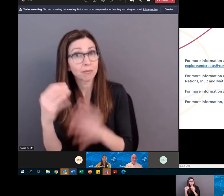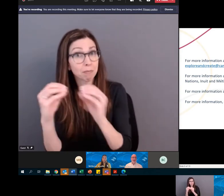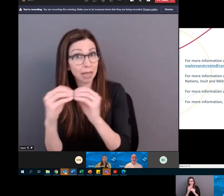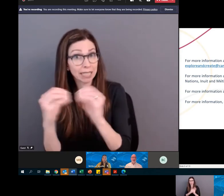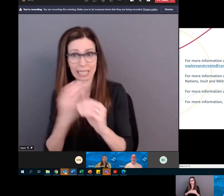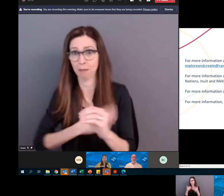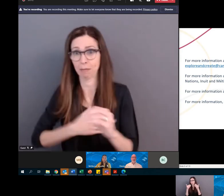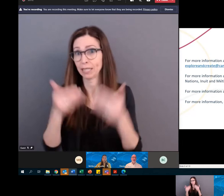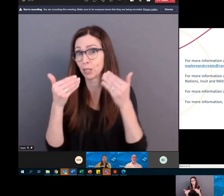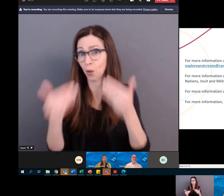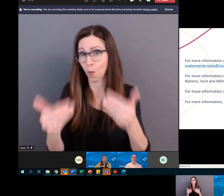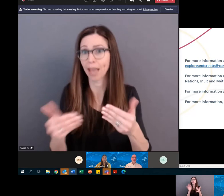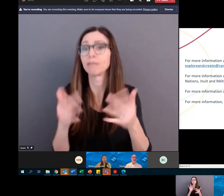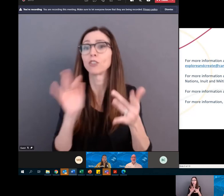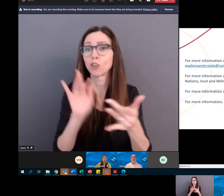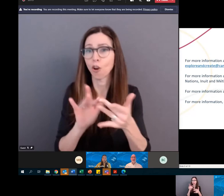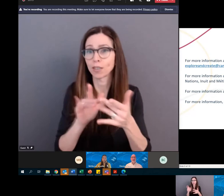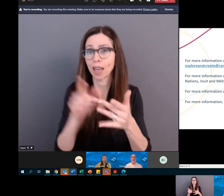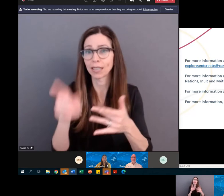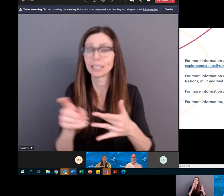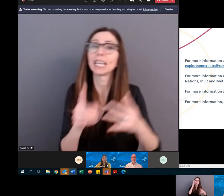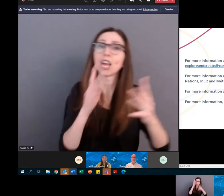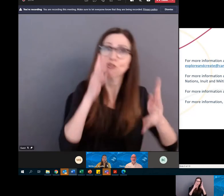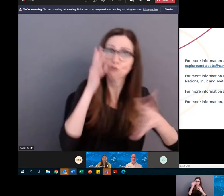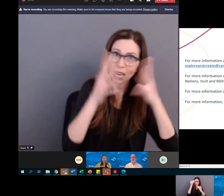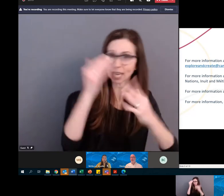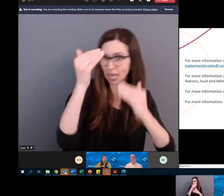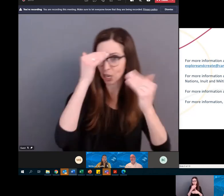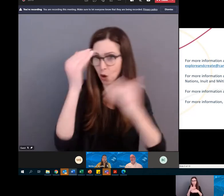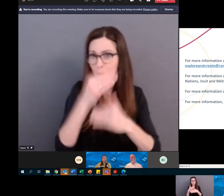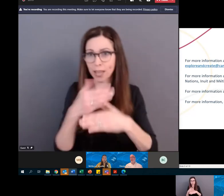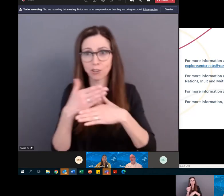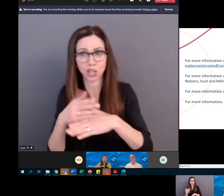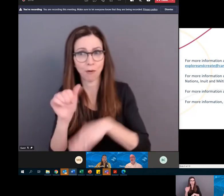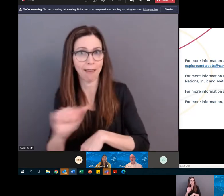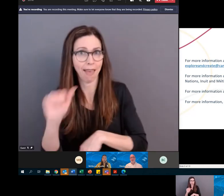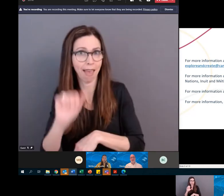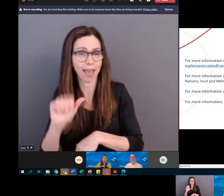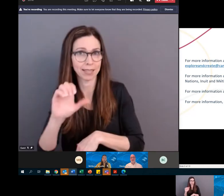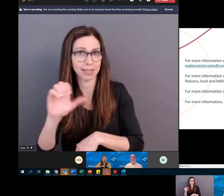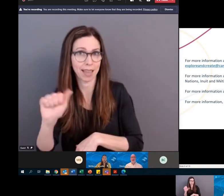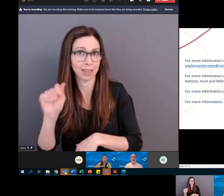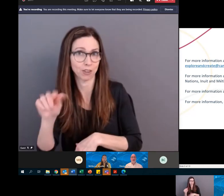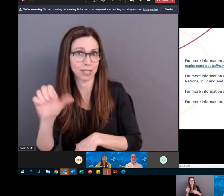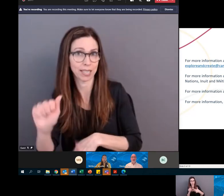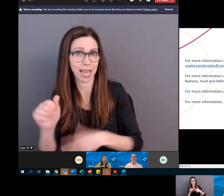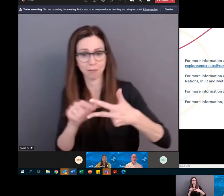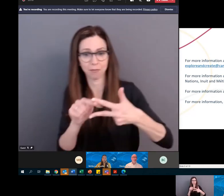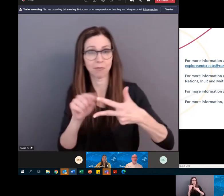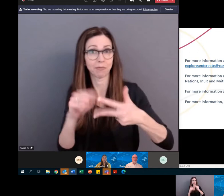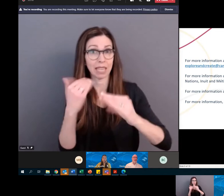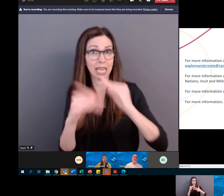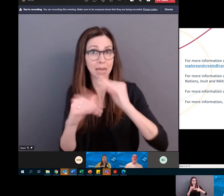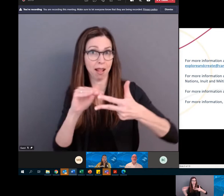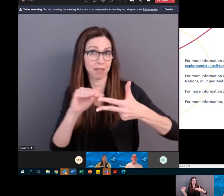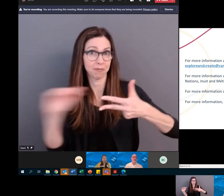creatingknowingandsharing@ canadacouncil.ca If you'd like to know more about Digital